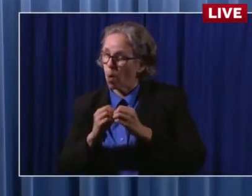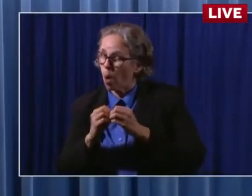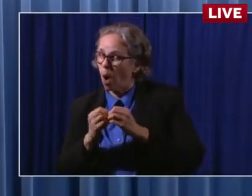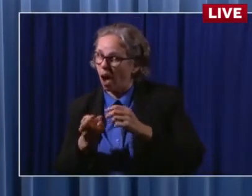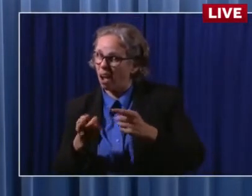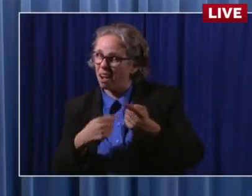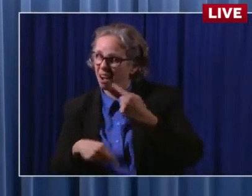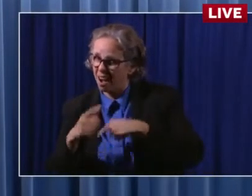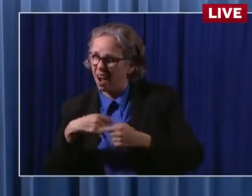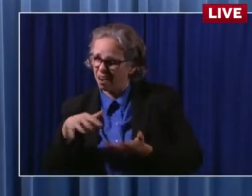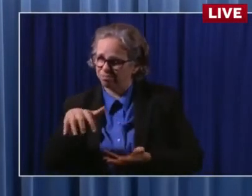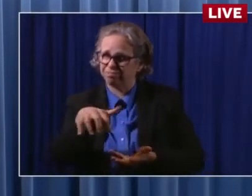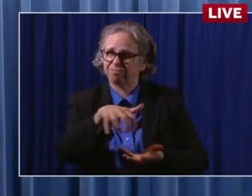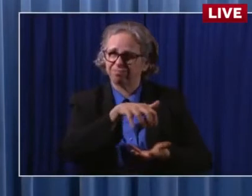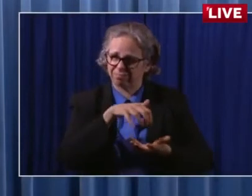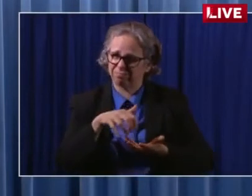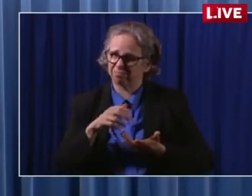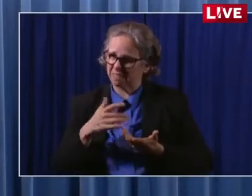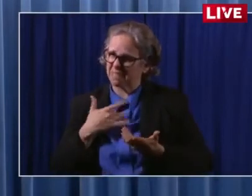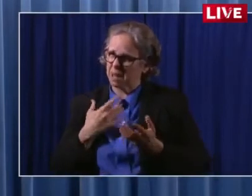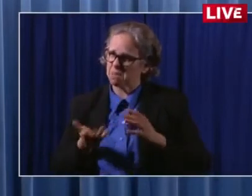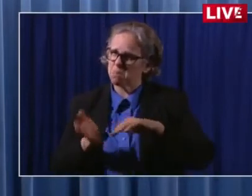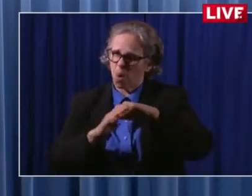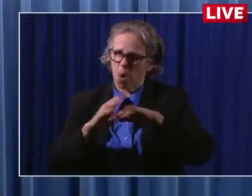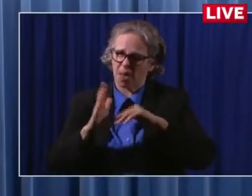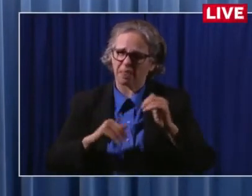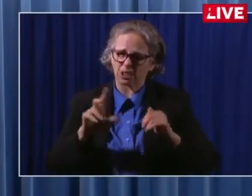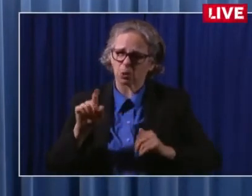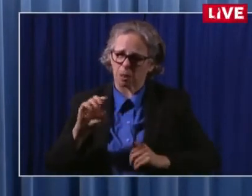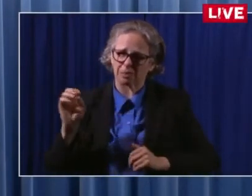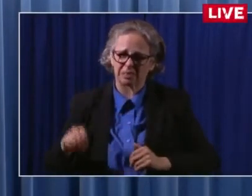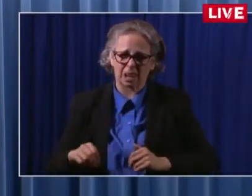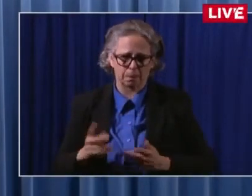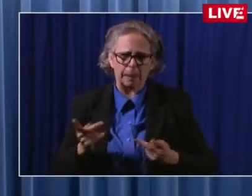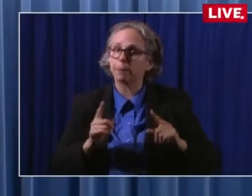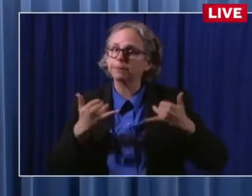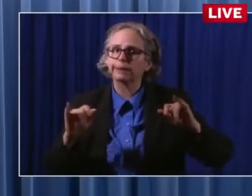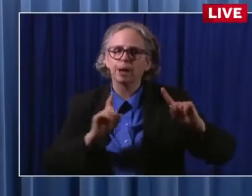DUE TO CLINICAL AND REPORTING LAGS, THESE NUMBERS MAY CONTINUE TO GROW FOR THIS PERIOD.